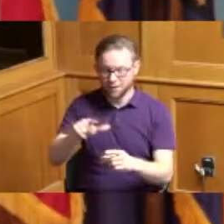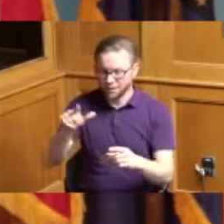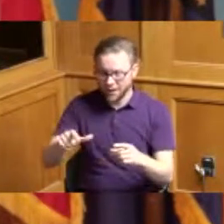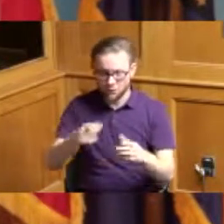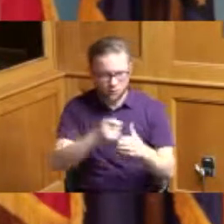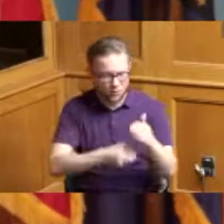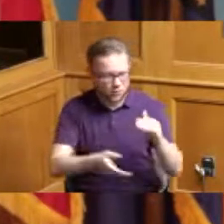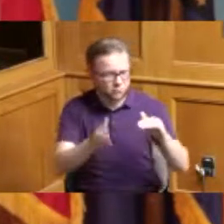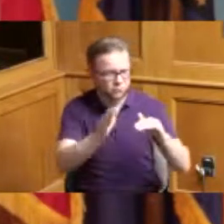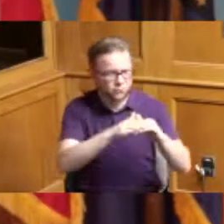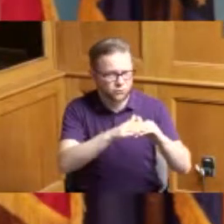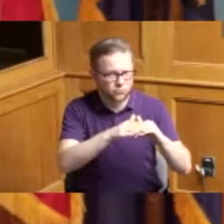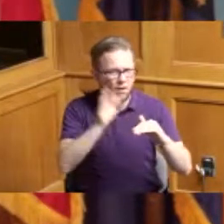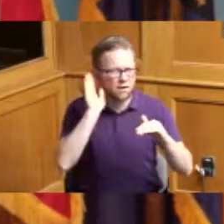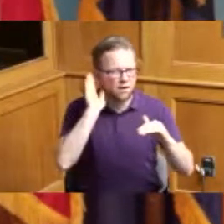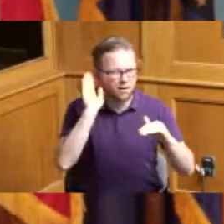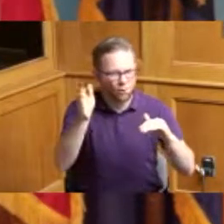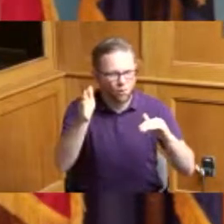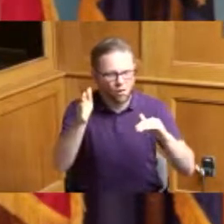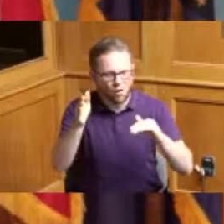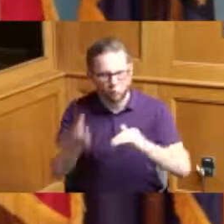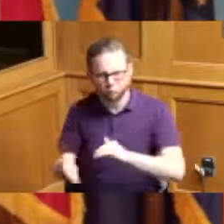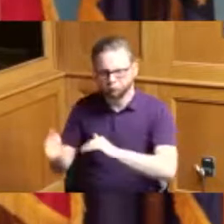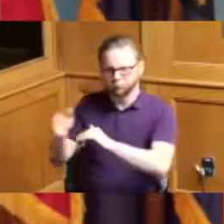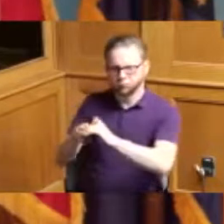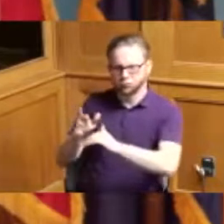and most people do want to rent where they got some kind of parking